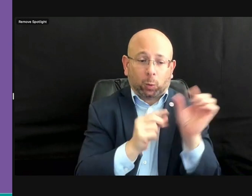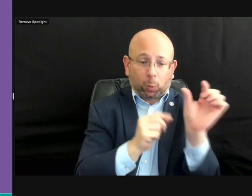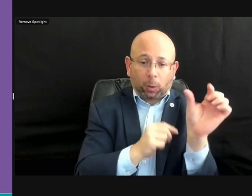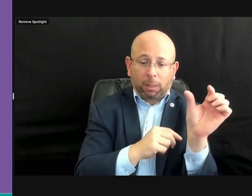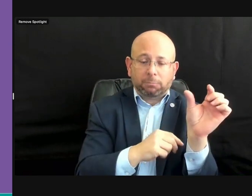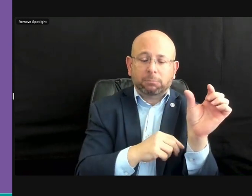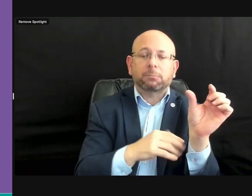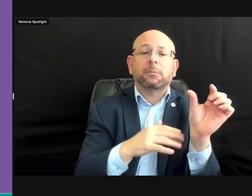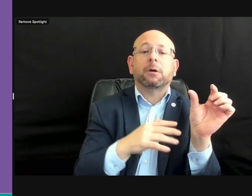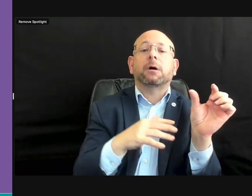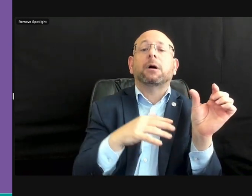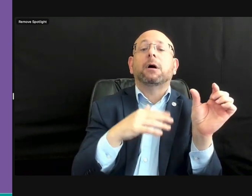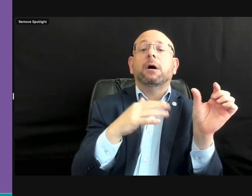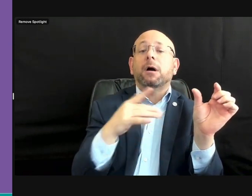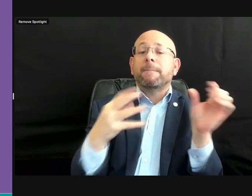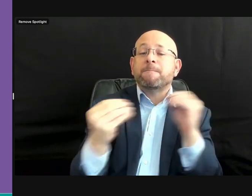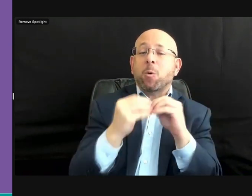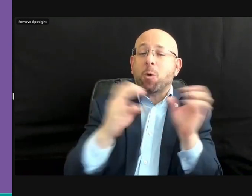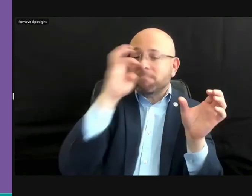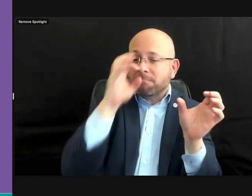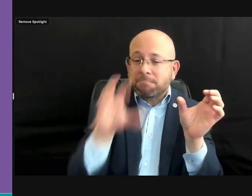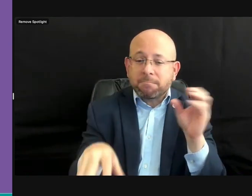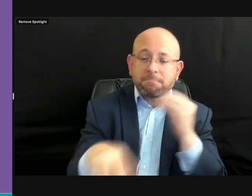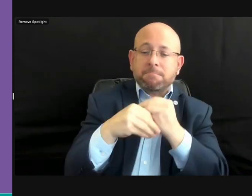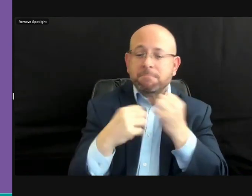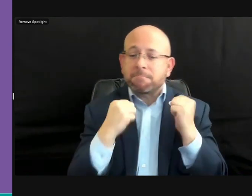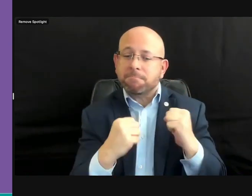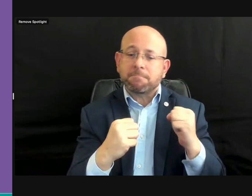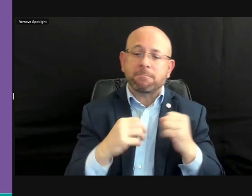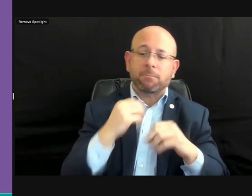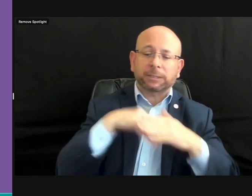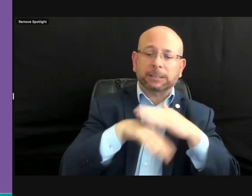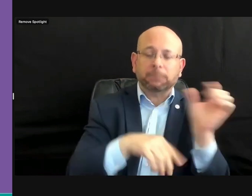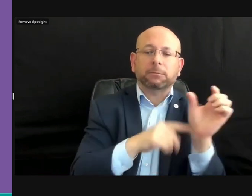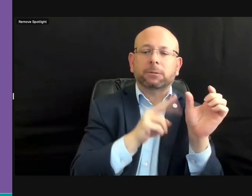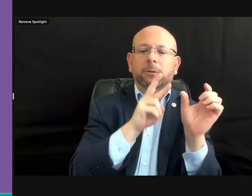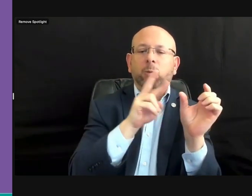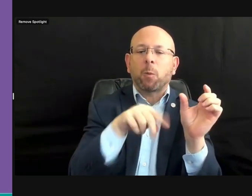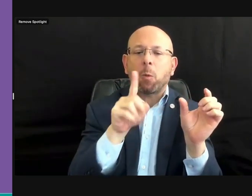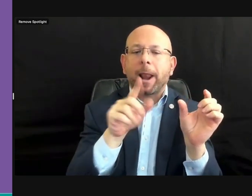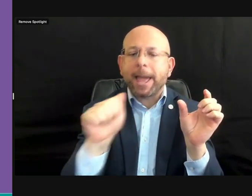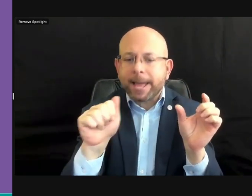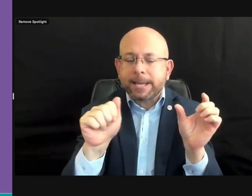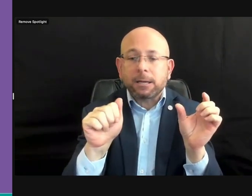Notice that AA after the 2.1. This reflects a more robust section has been added.